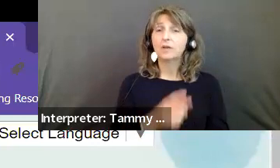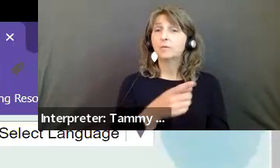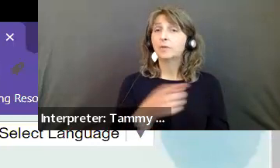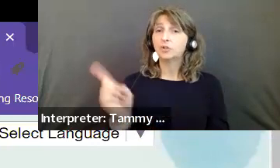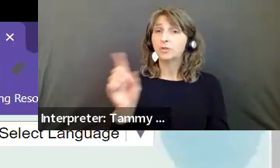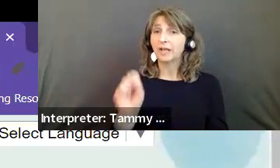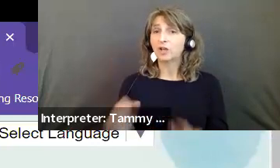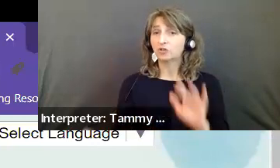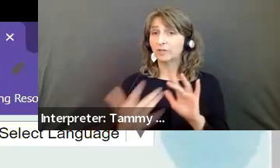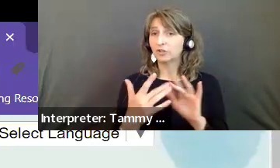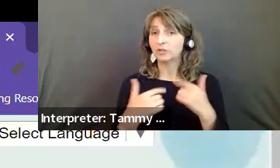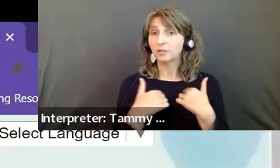Okay. I hope that that answered the question. But you can reach out to me. Oh, II can put you in contact with other people.